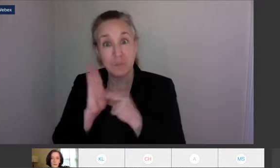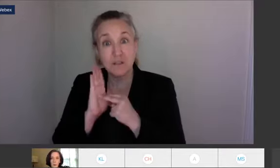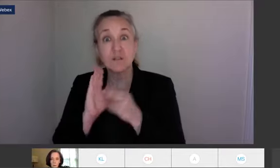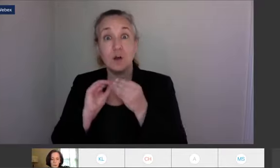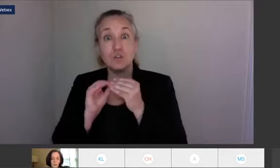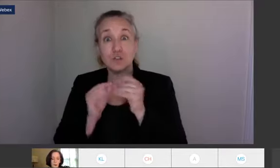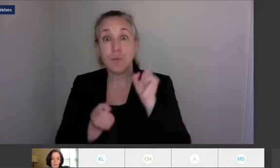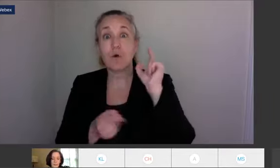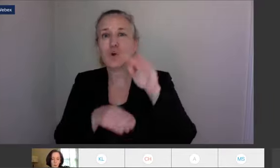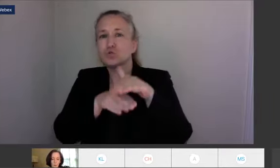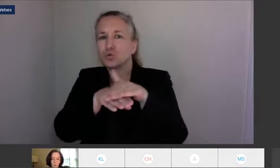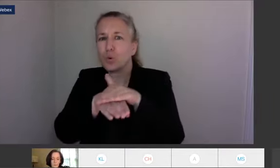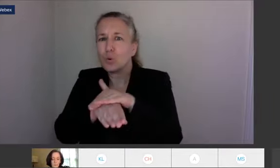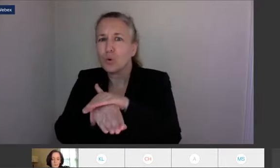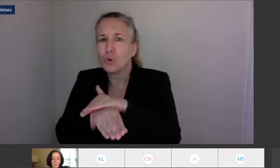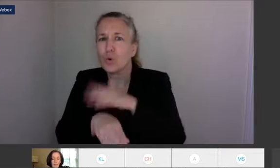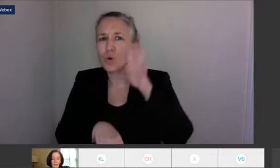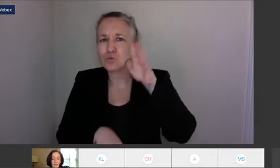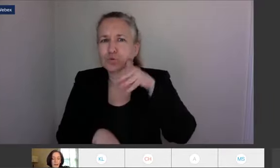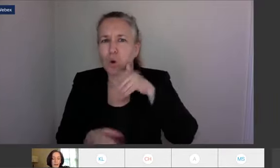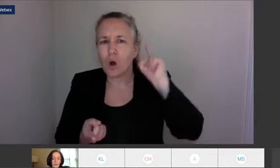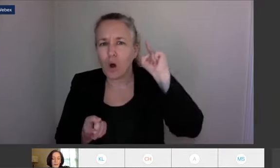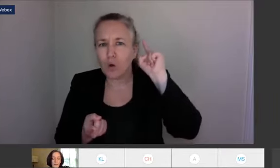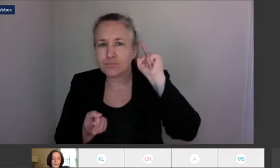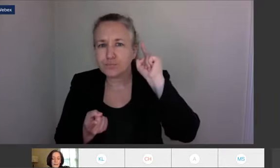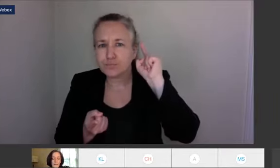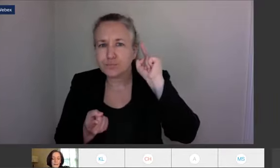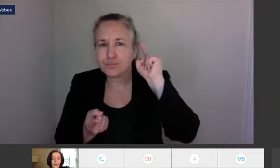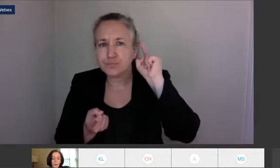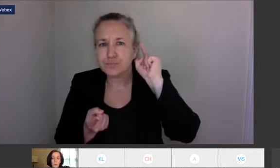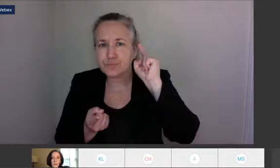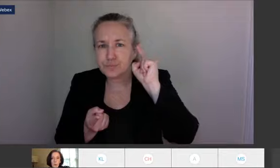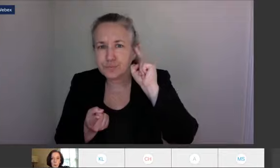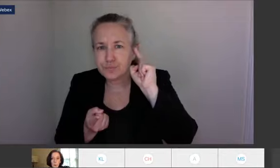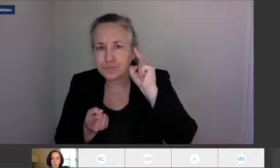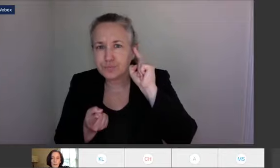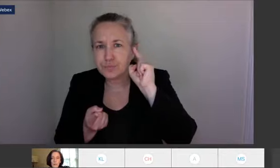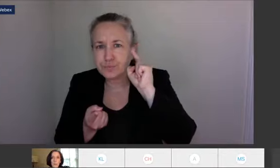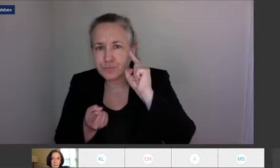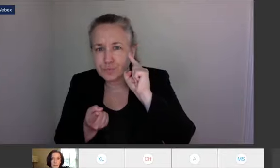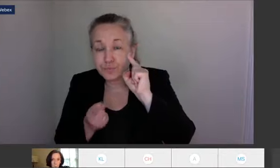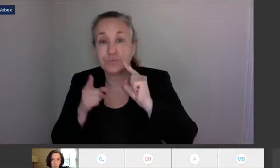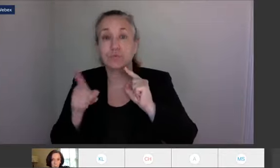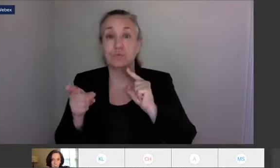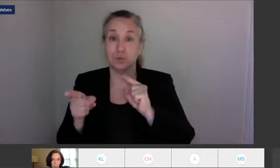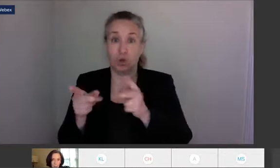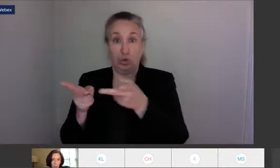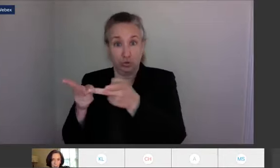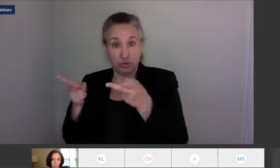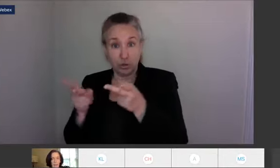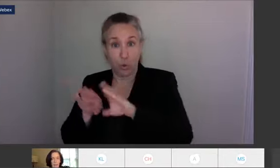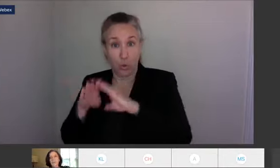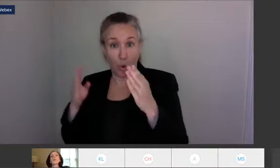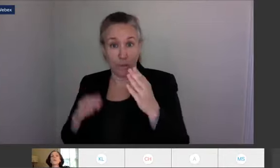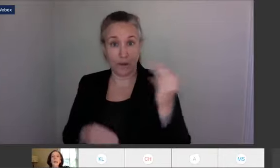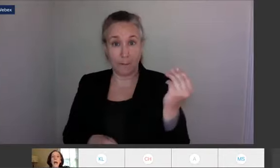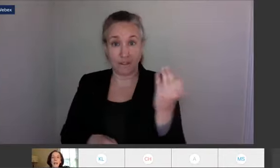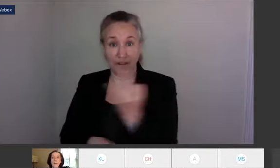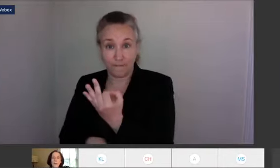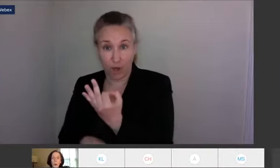slowly trend downward the site will be open through Friday they will not be